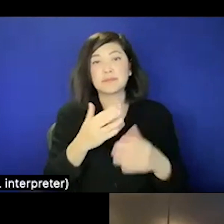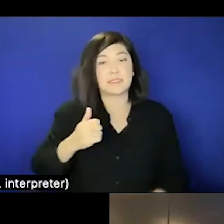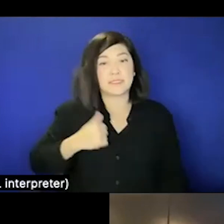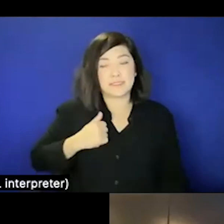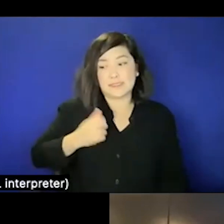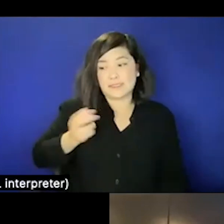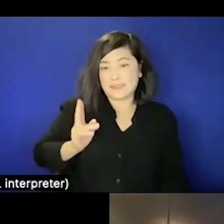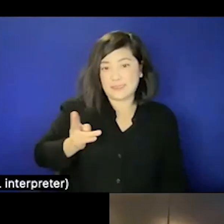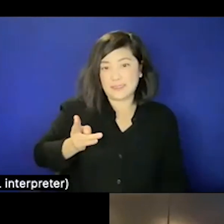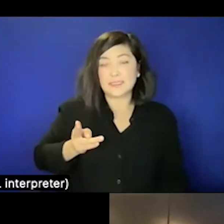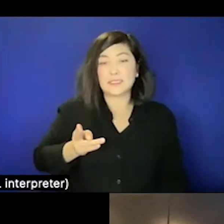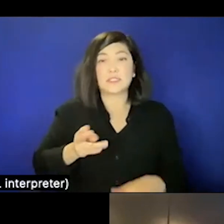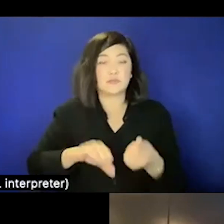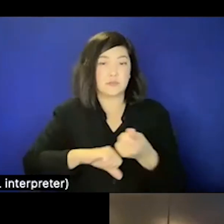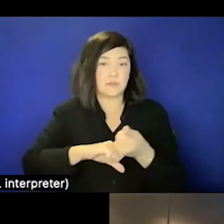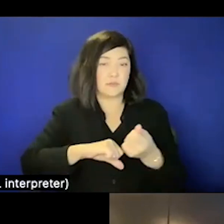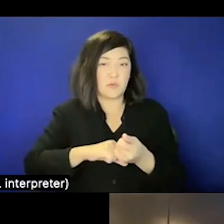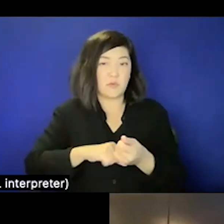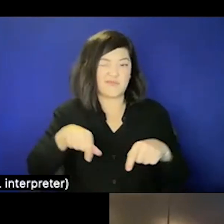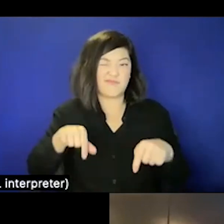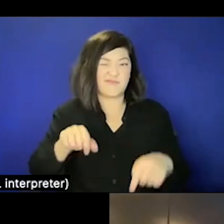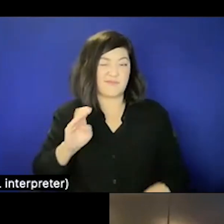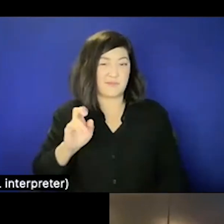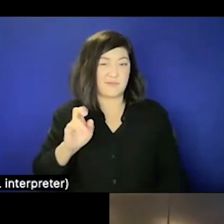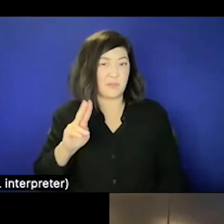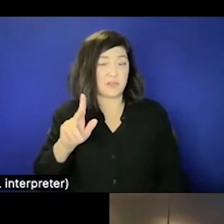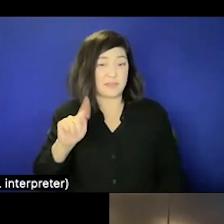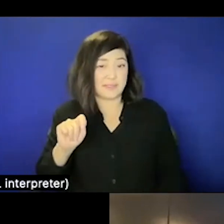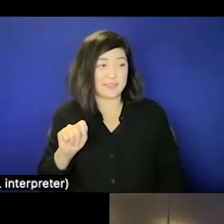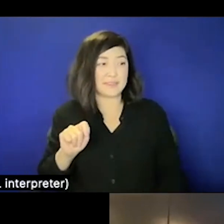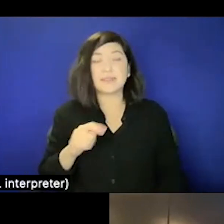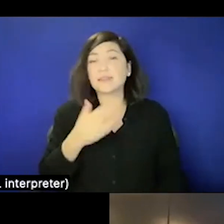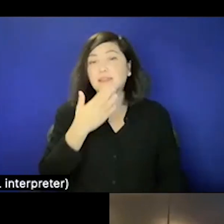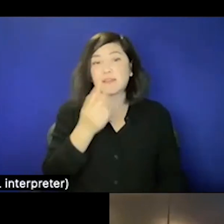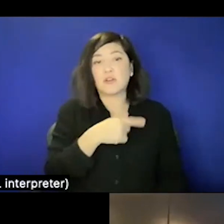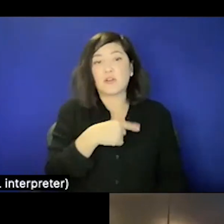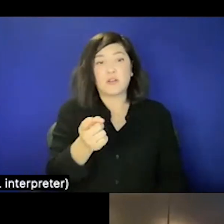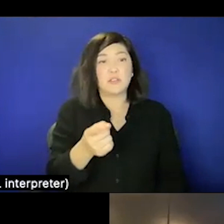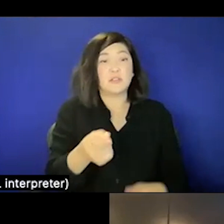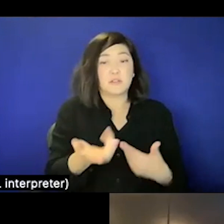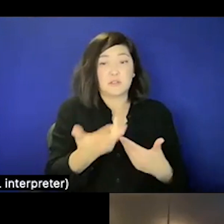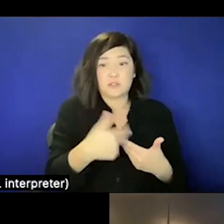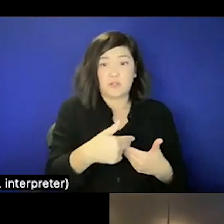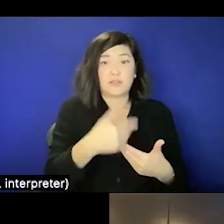the Canada Book Fund. Thanks to all of you for attending, and thank you to Brian for being with